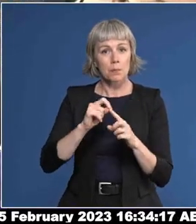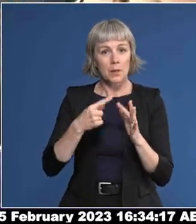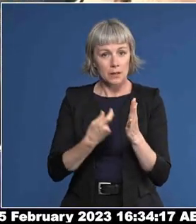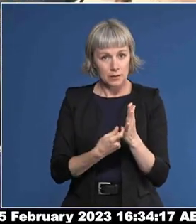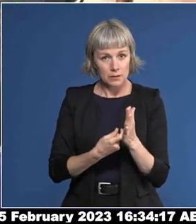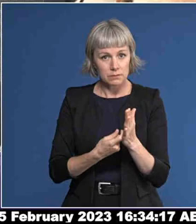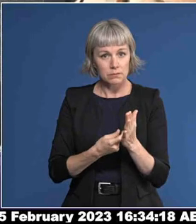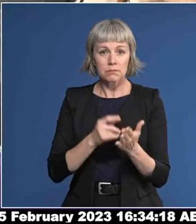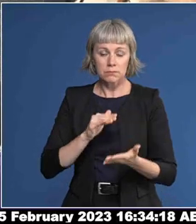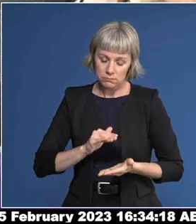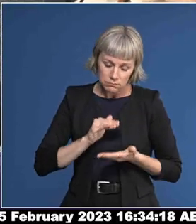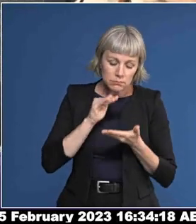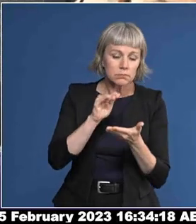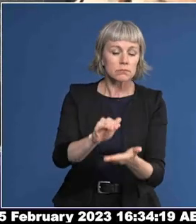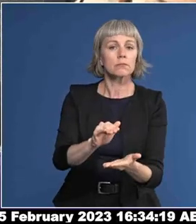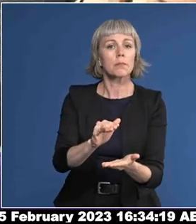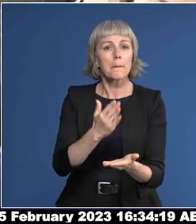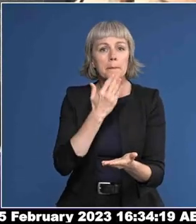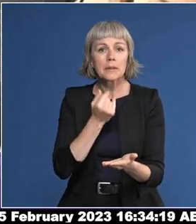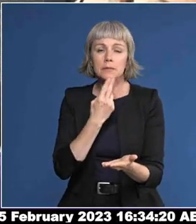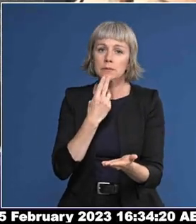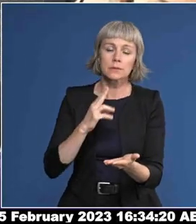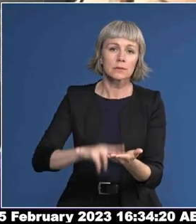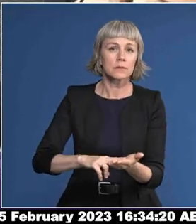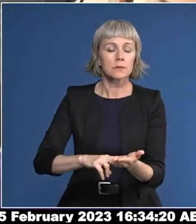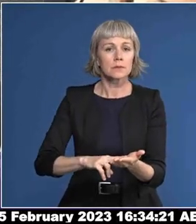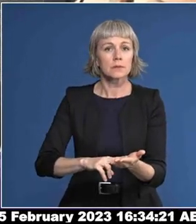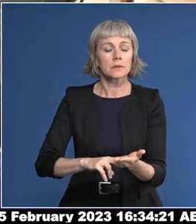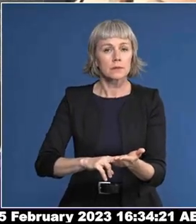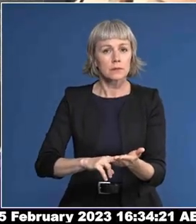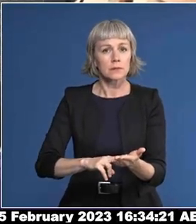that it be given the marking of exhibit number 32-6.